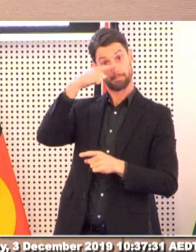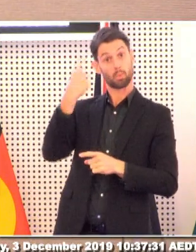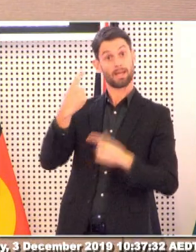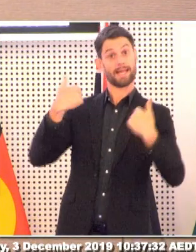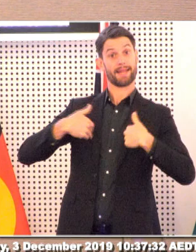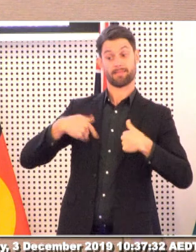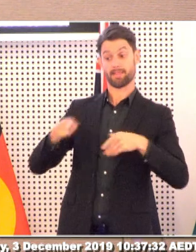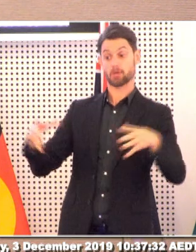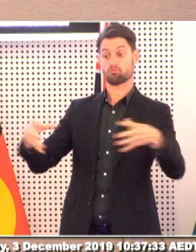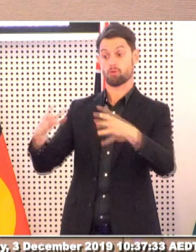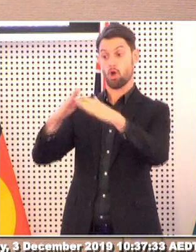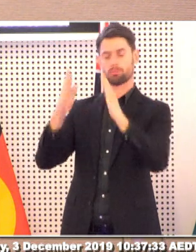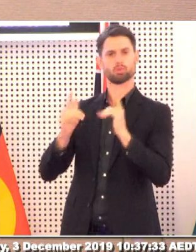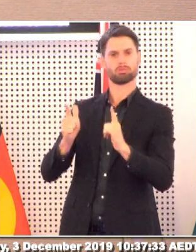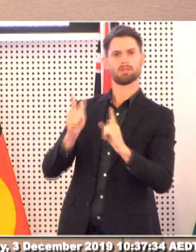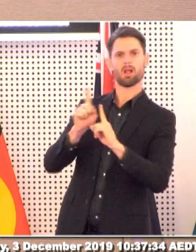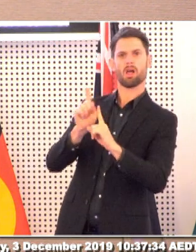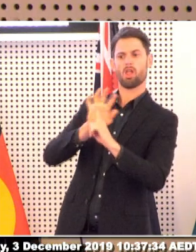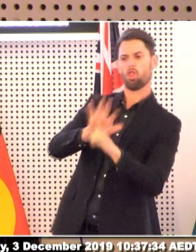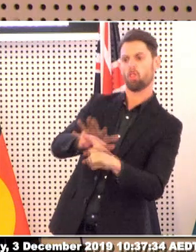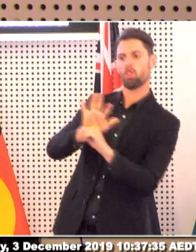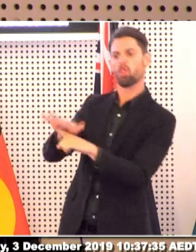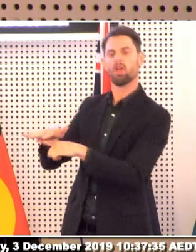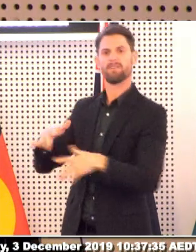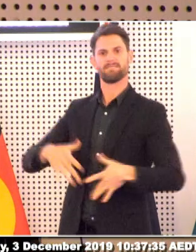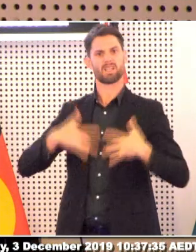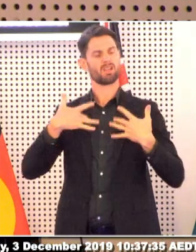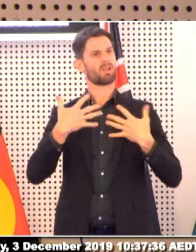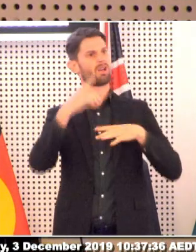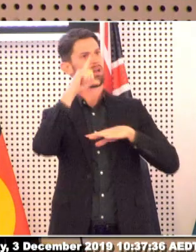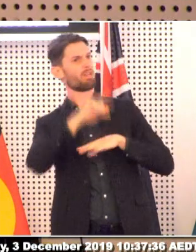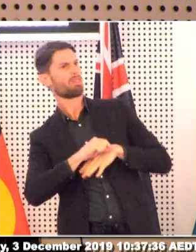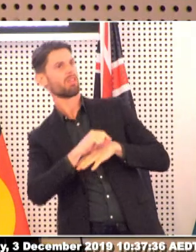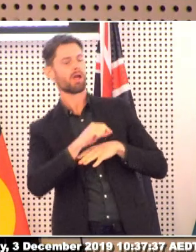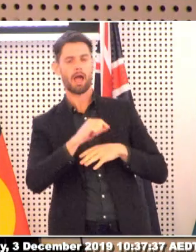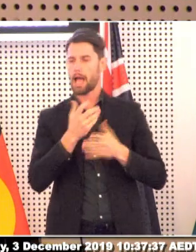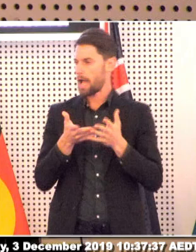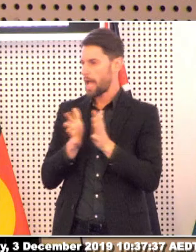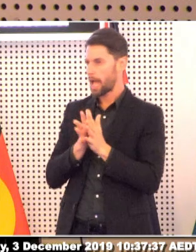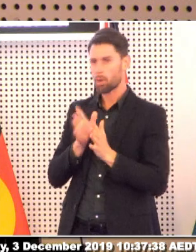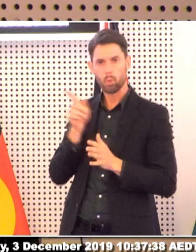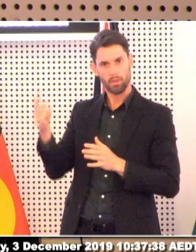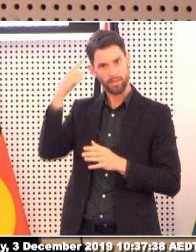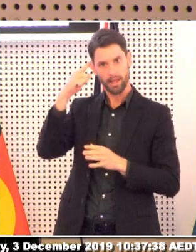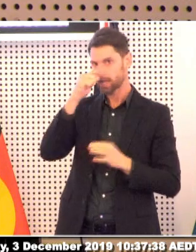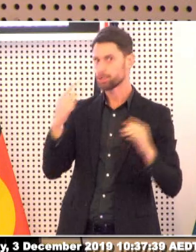What do you think needs to be done for people with disability to be able to exercise their rights as tenants?